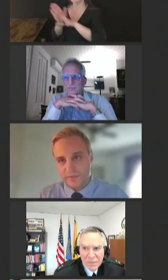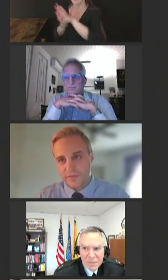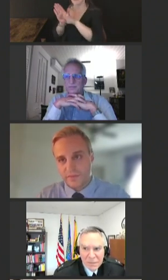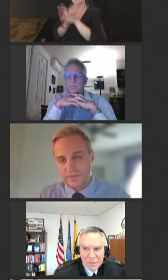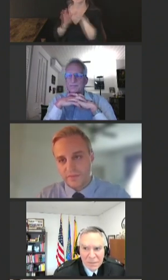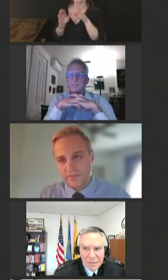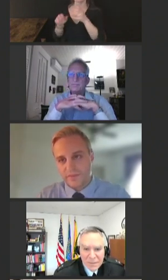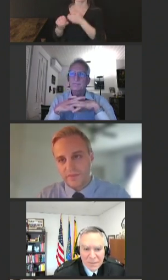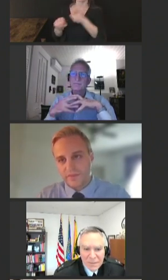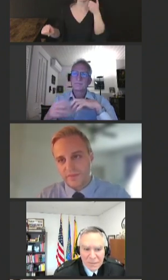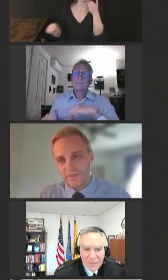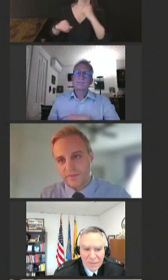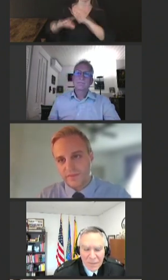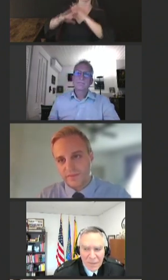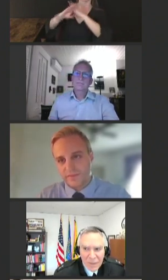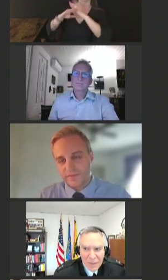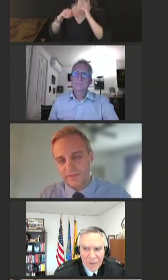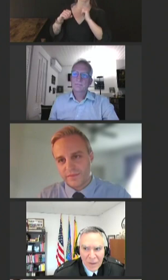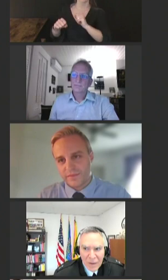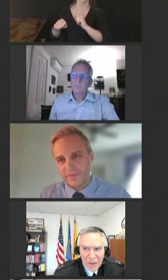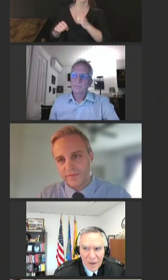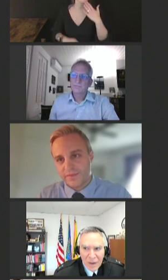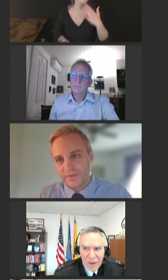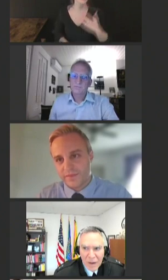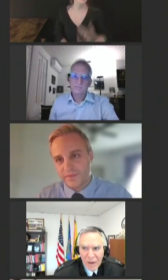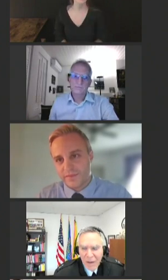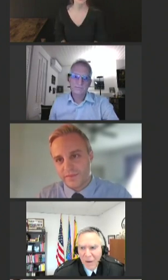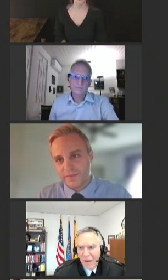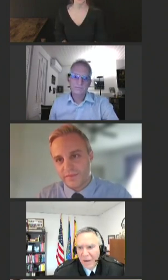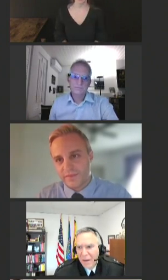Male Speaker: